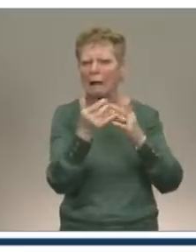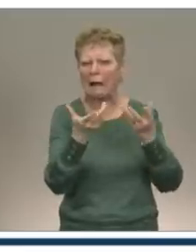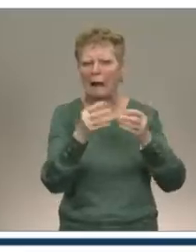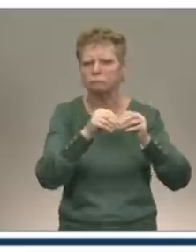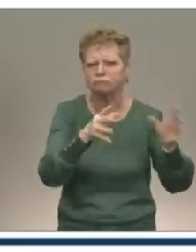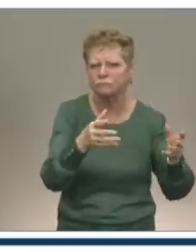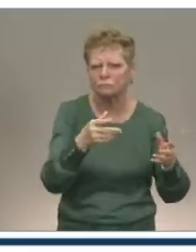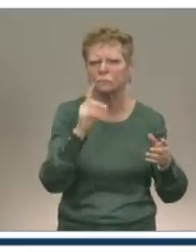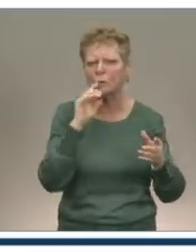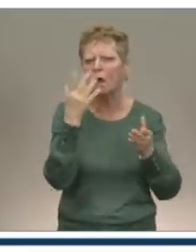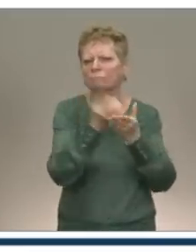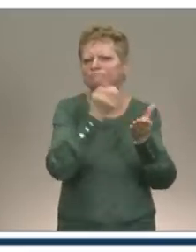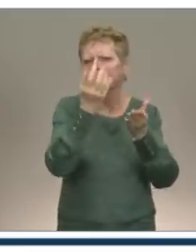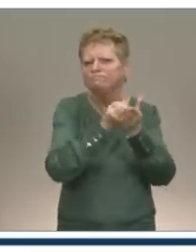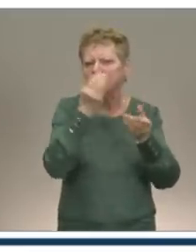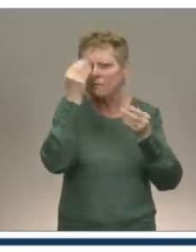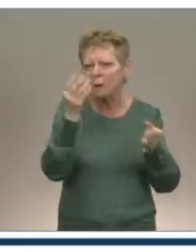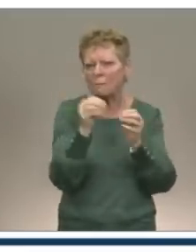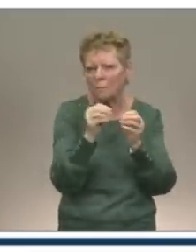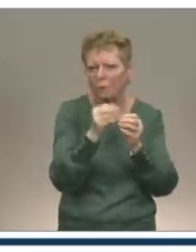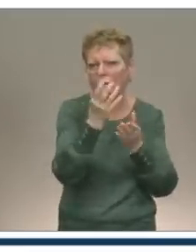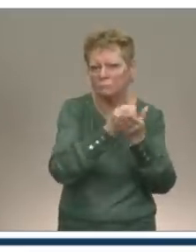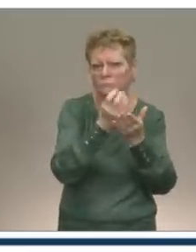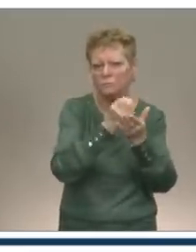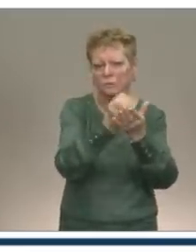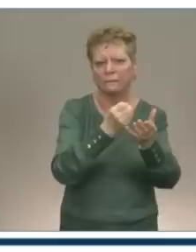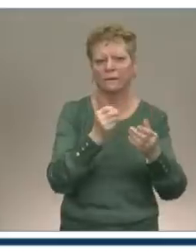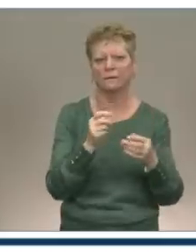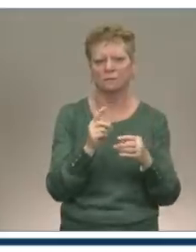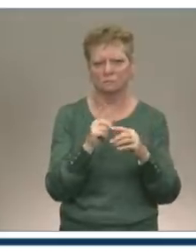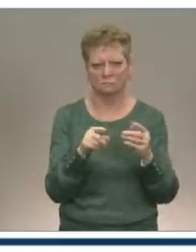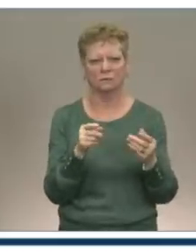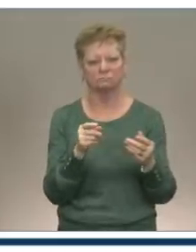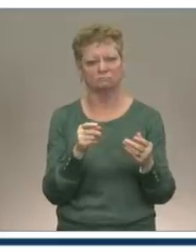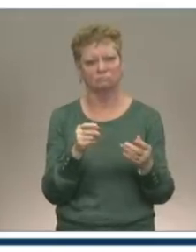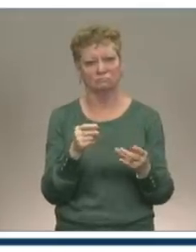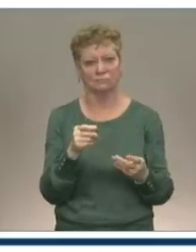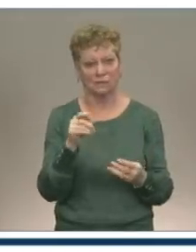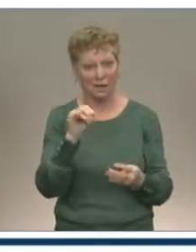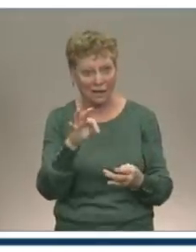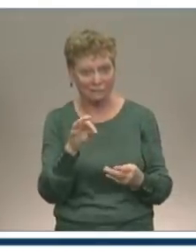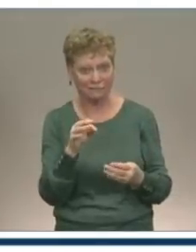on on what happened uh but we're clearly looking to make you know if there are indications of